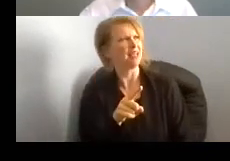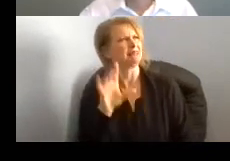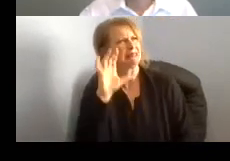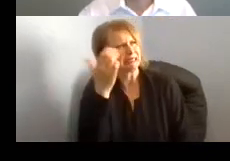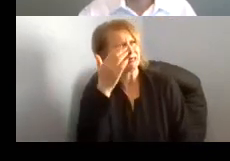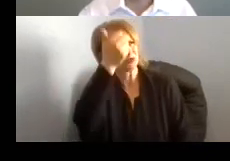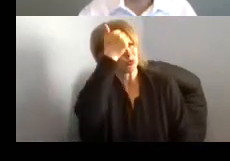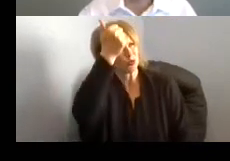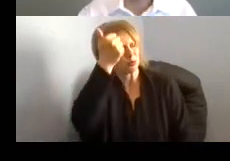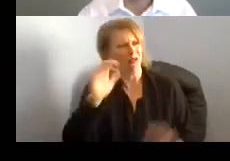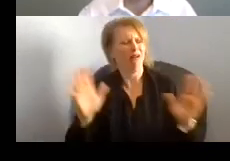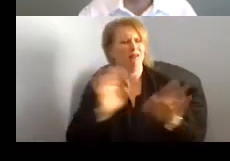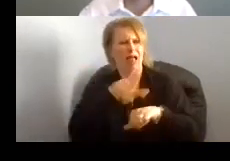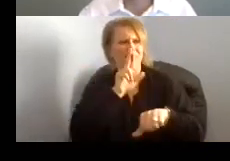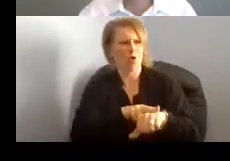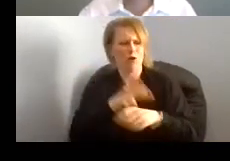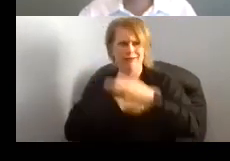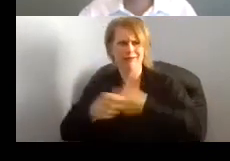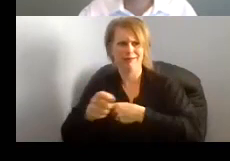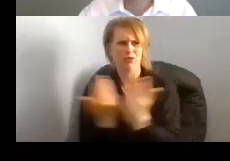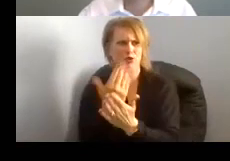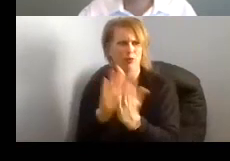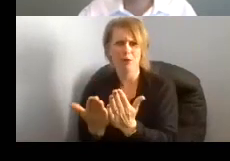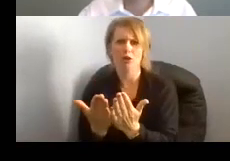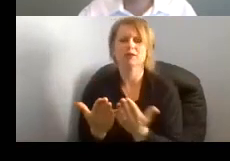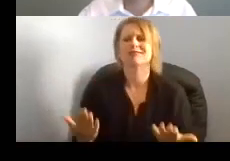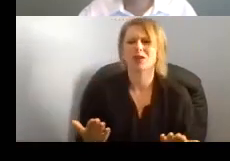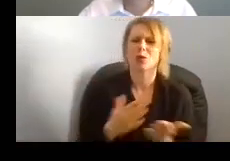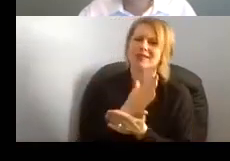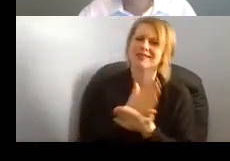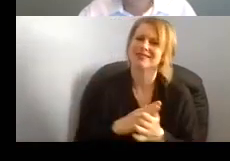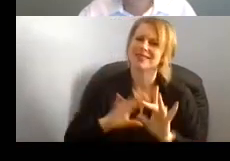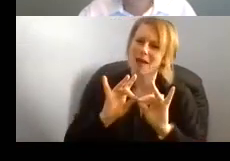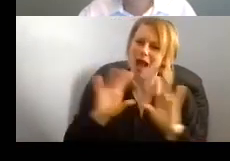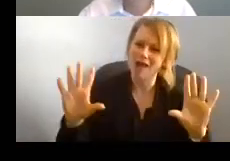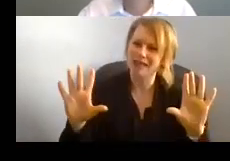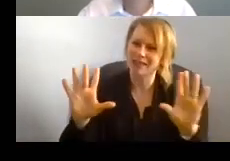So I think there are just some obvious triggers that are unnecessary.